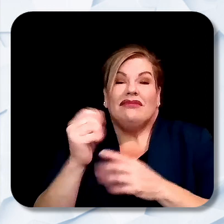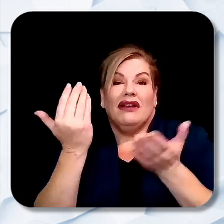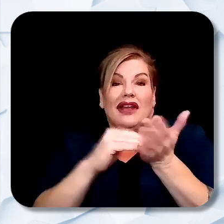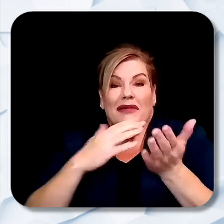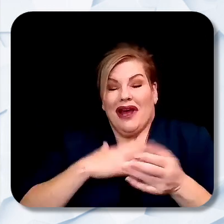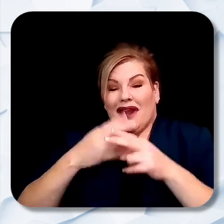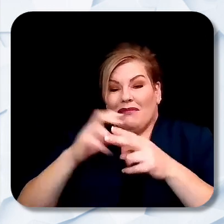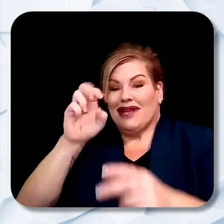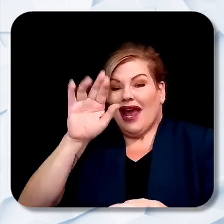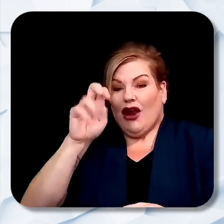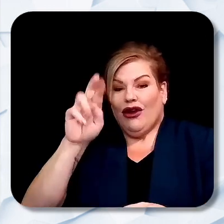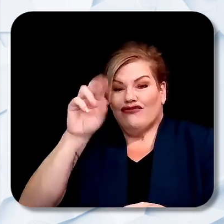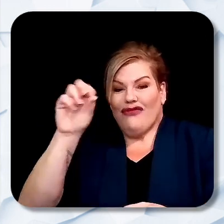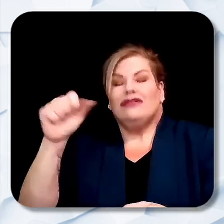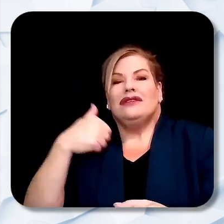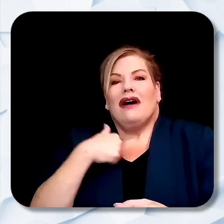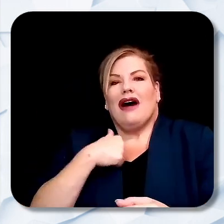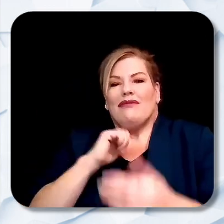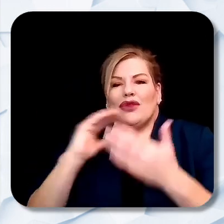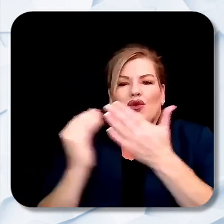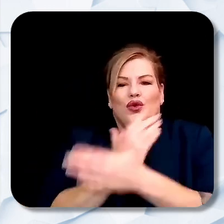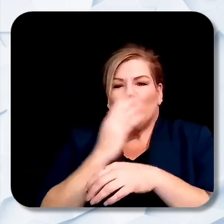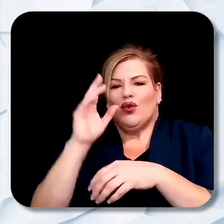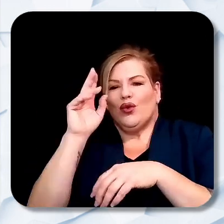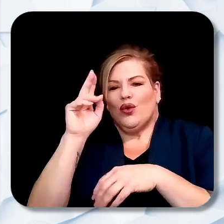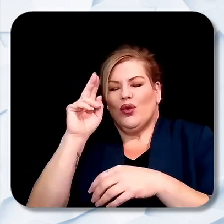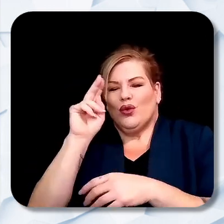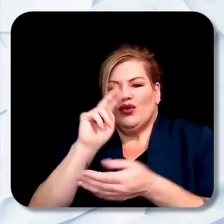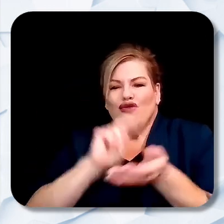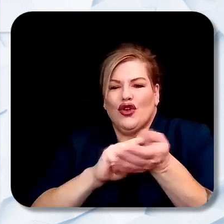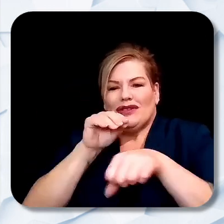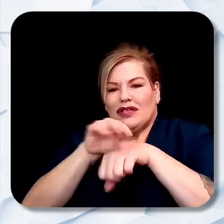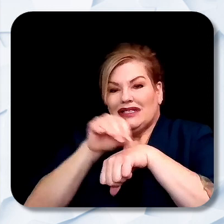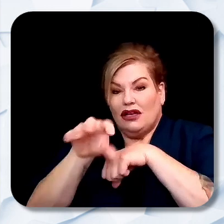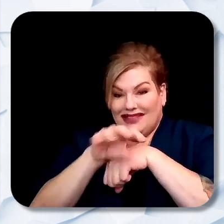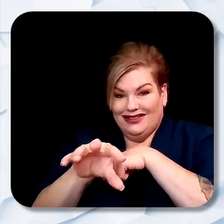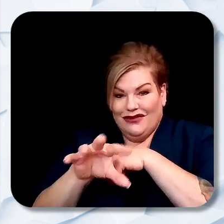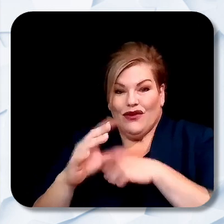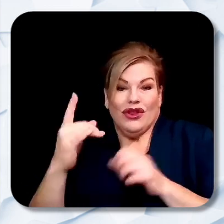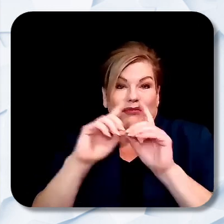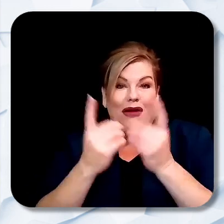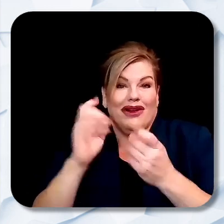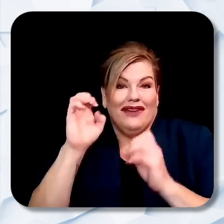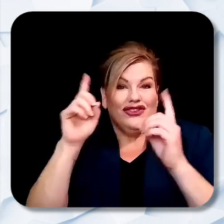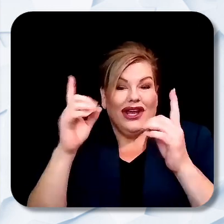The new school nurse consultant for the California Department of Education. I'm available to help answer any questions about anything that